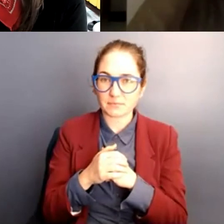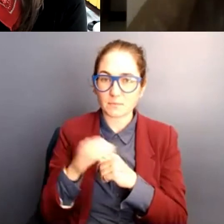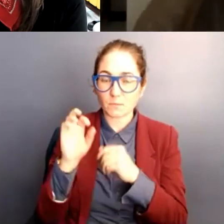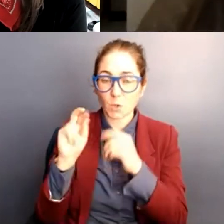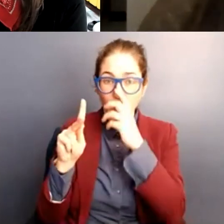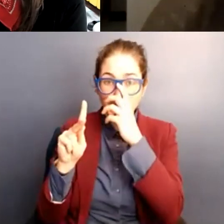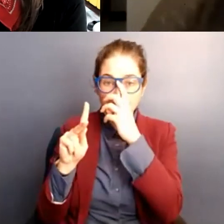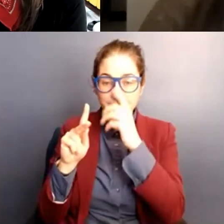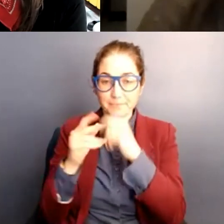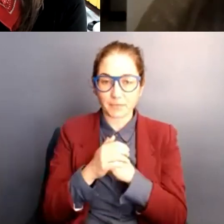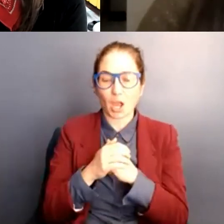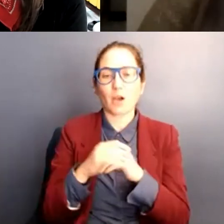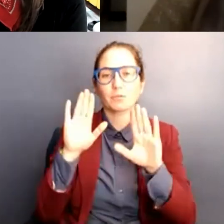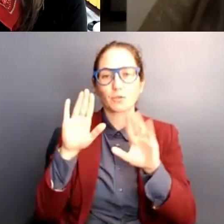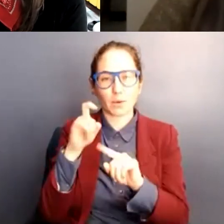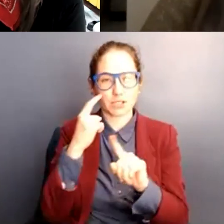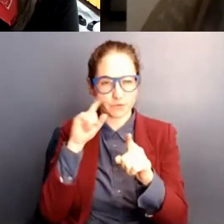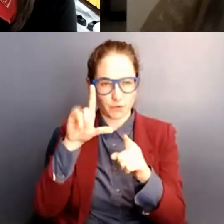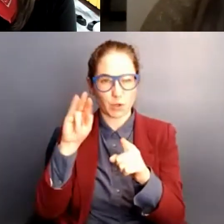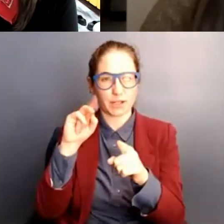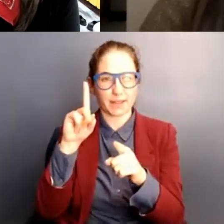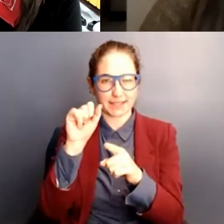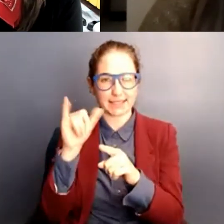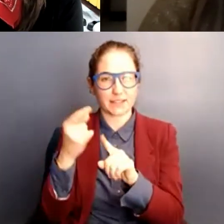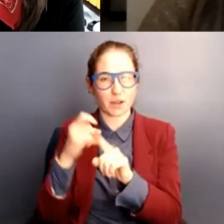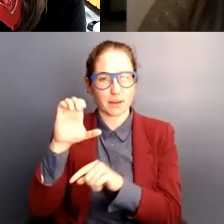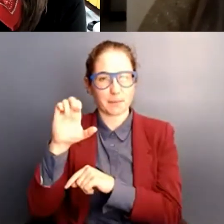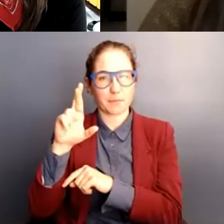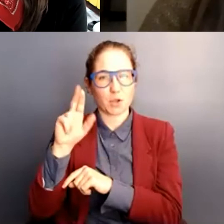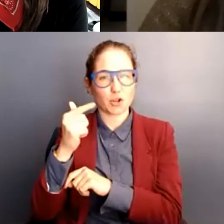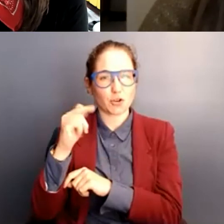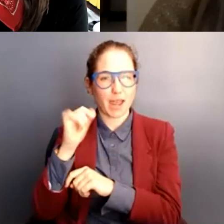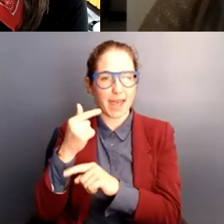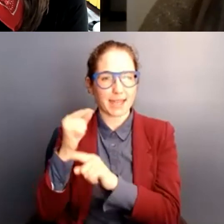There's a great question from Claire. Lindsay, could you speak